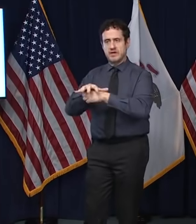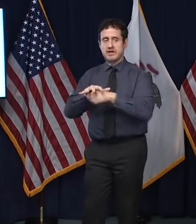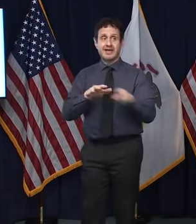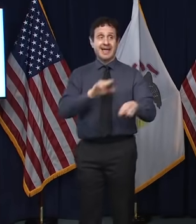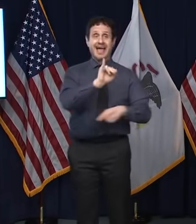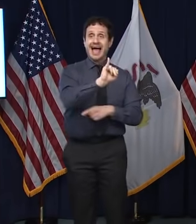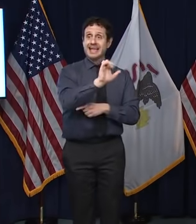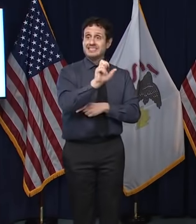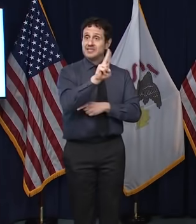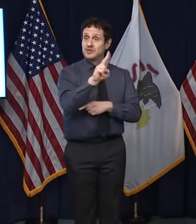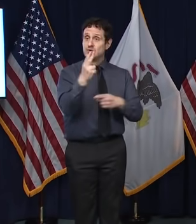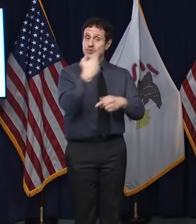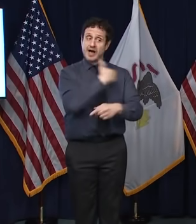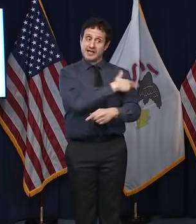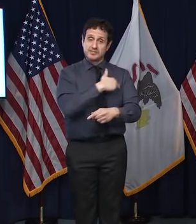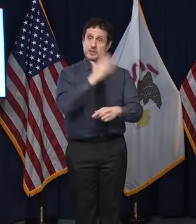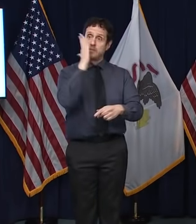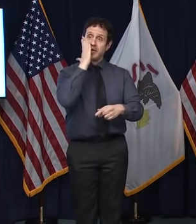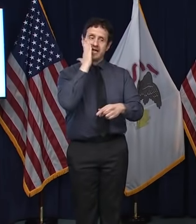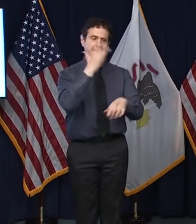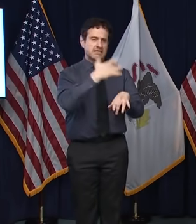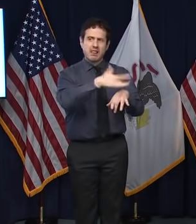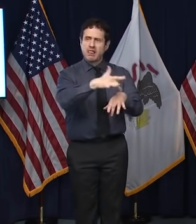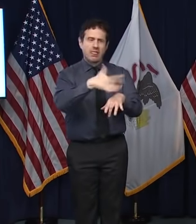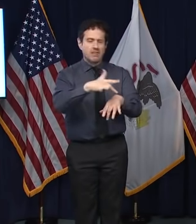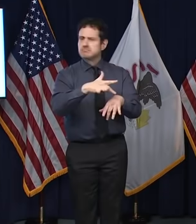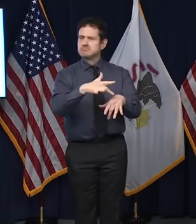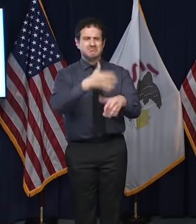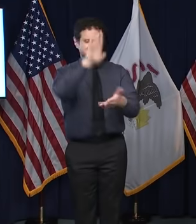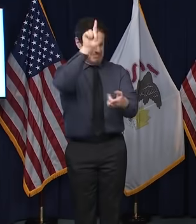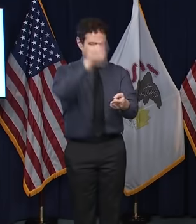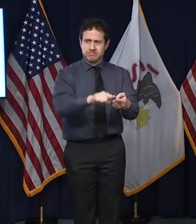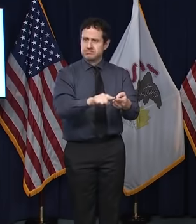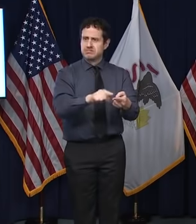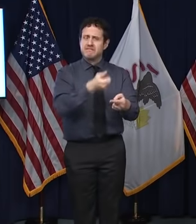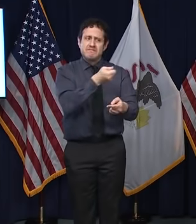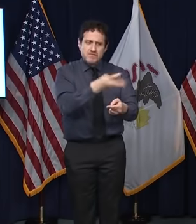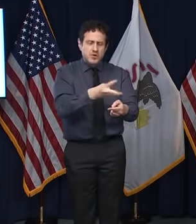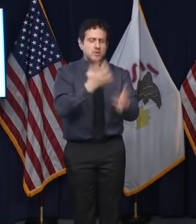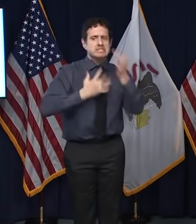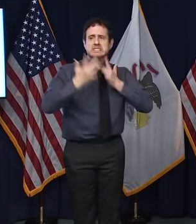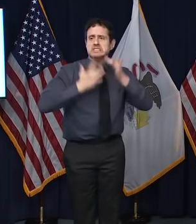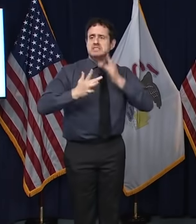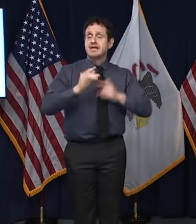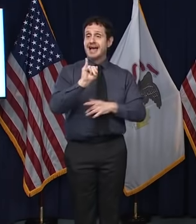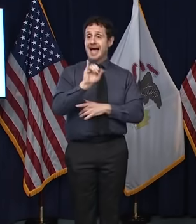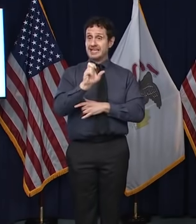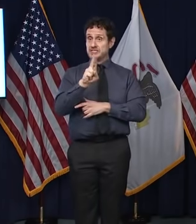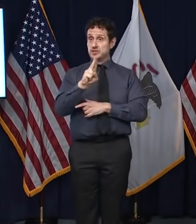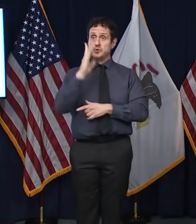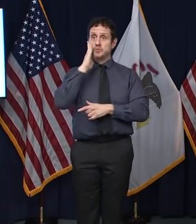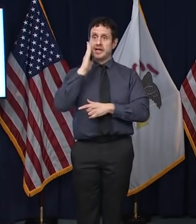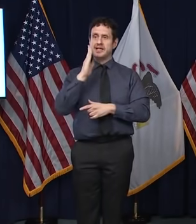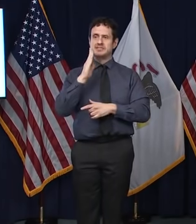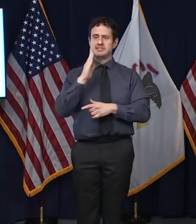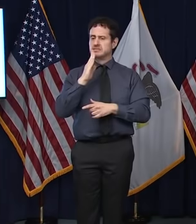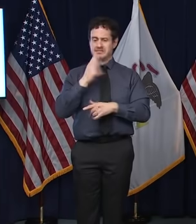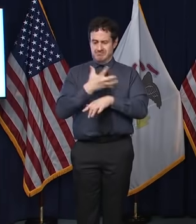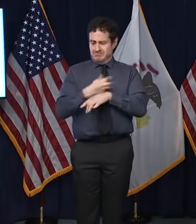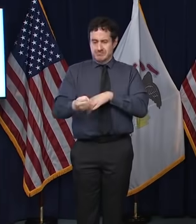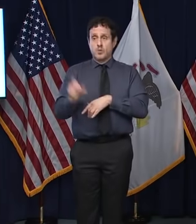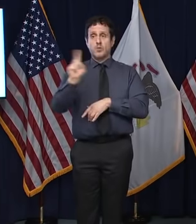We are facing I see you